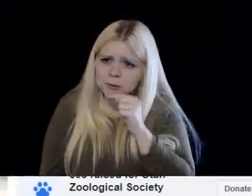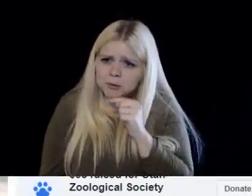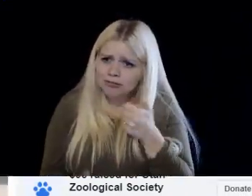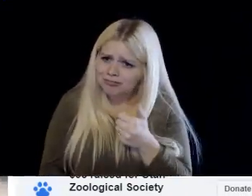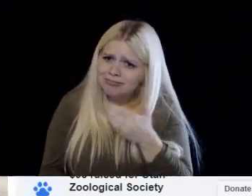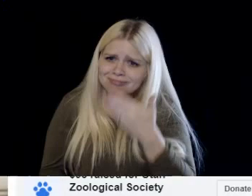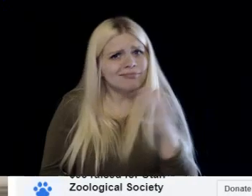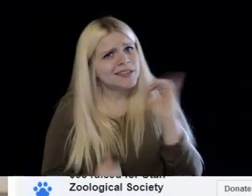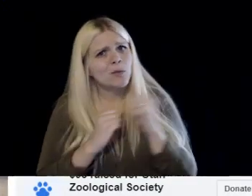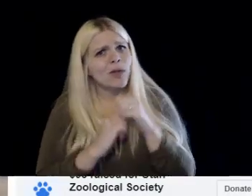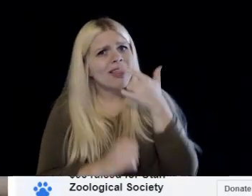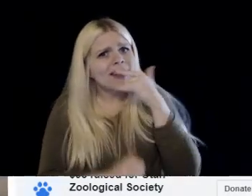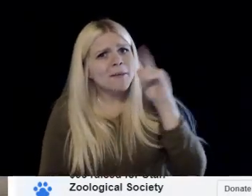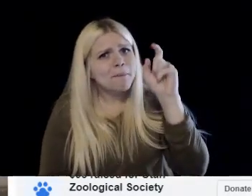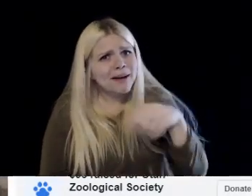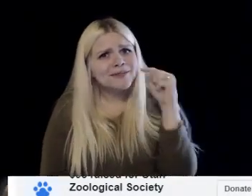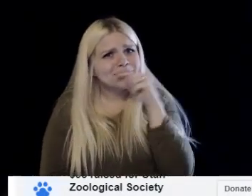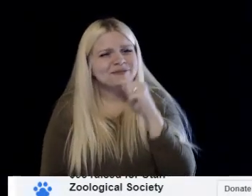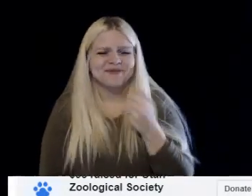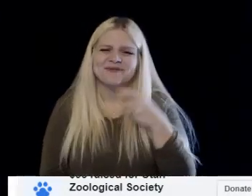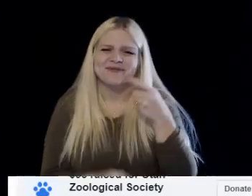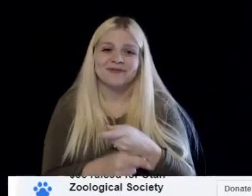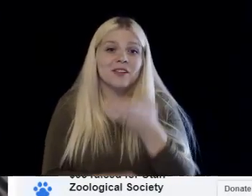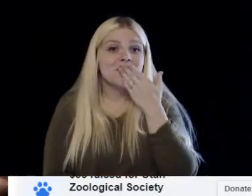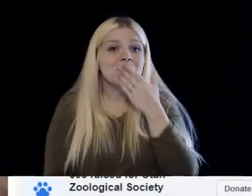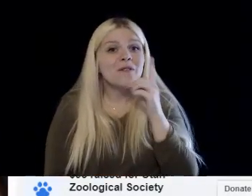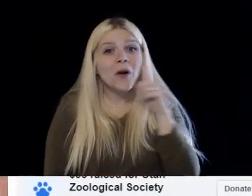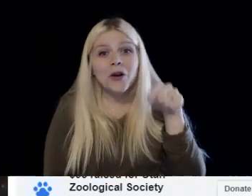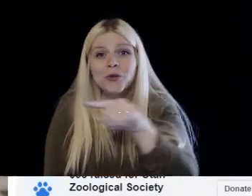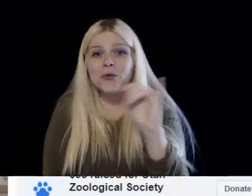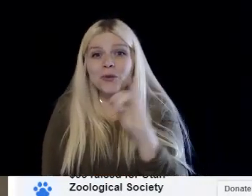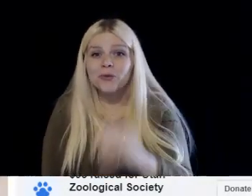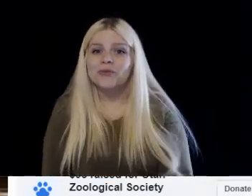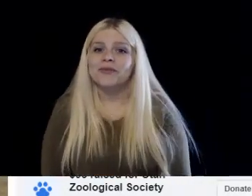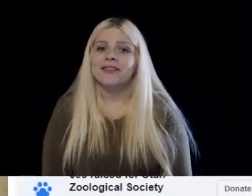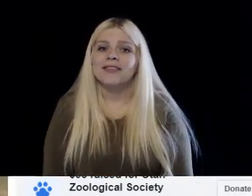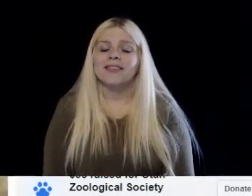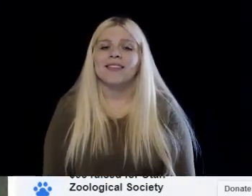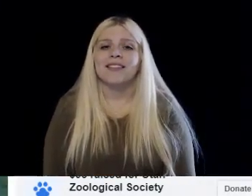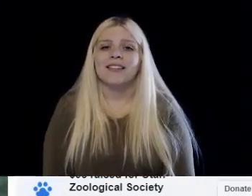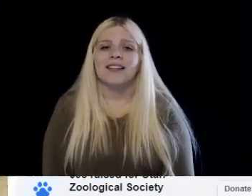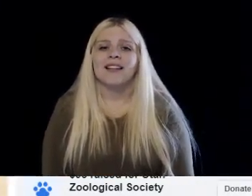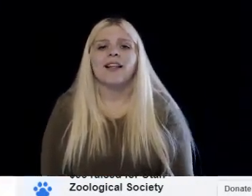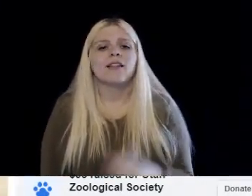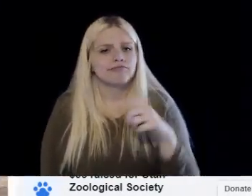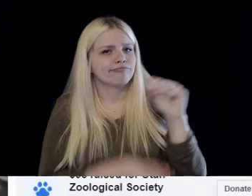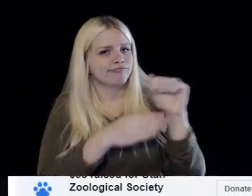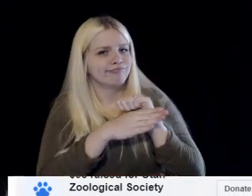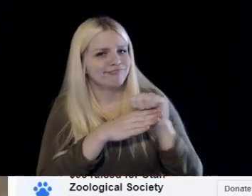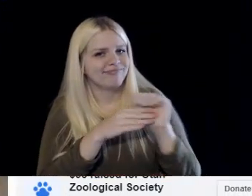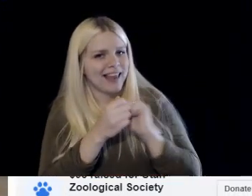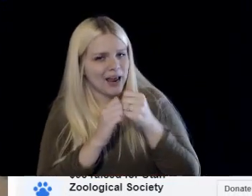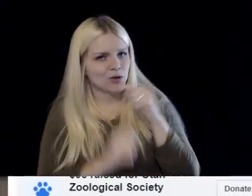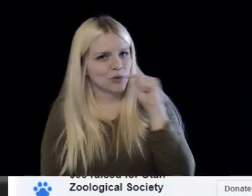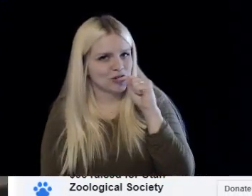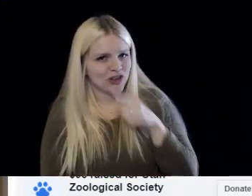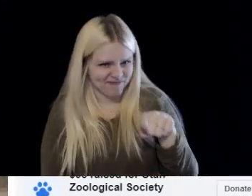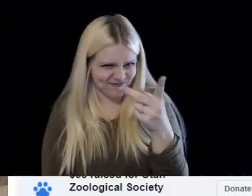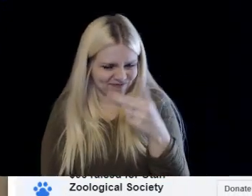good for the seals, kids. It's good for you. And yes, that's all due to the great training by our animal care team. Let's get a look at this big boy. Now, this